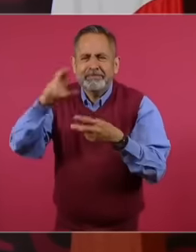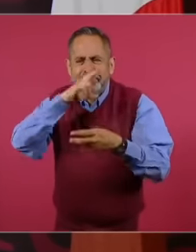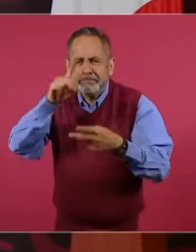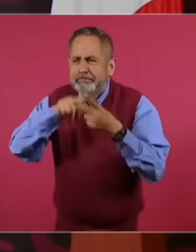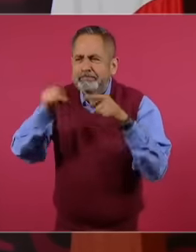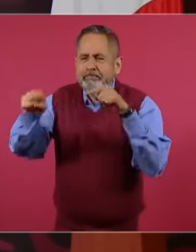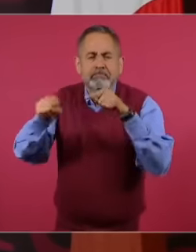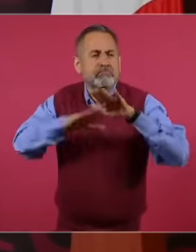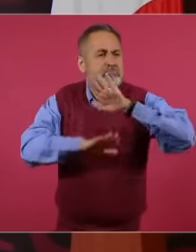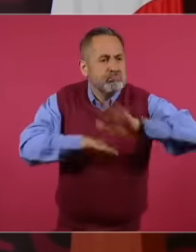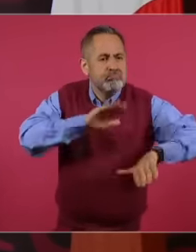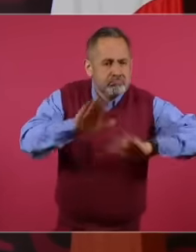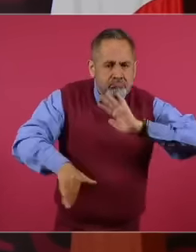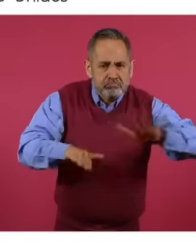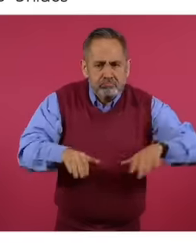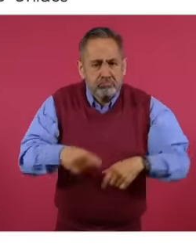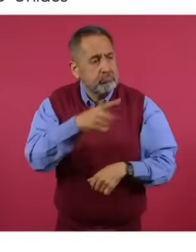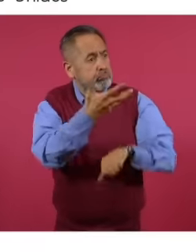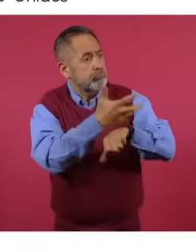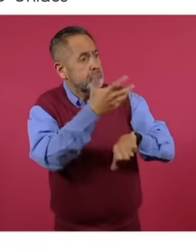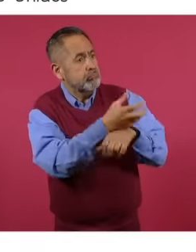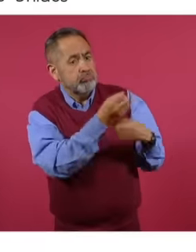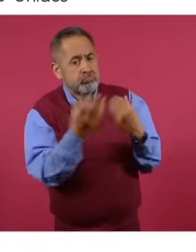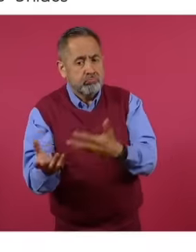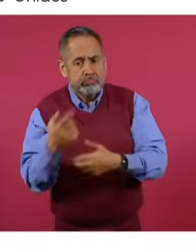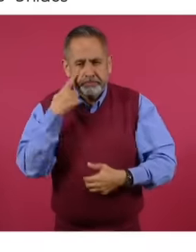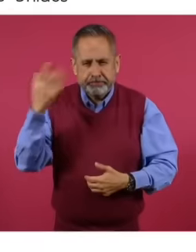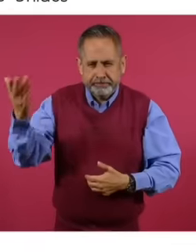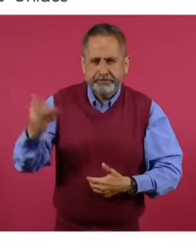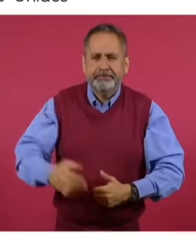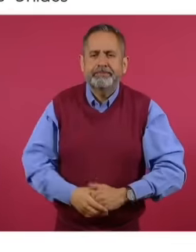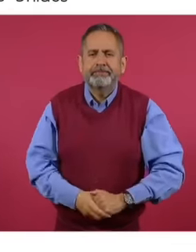innocent people die, what